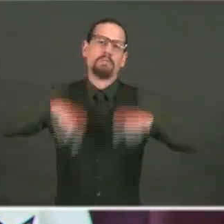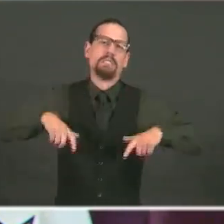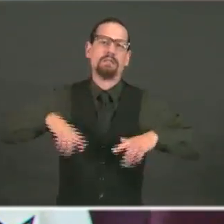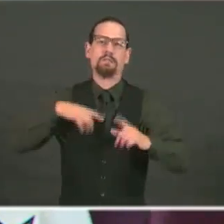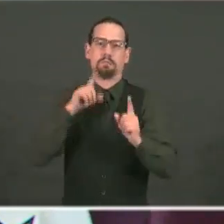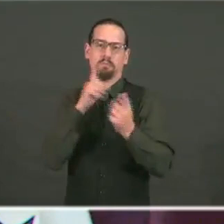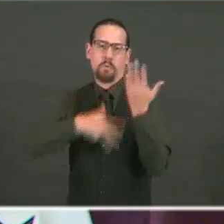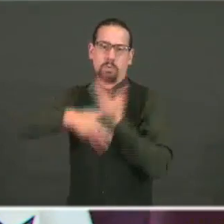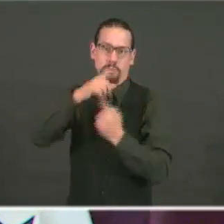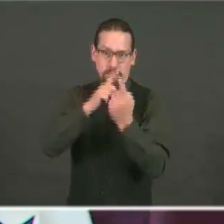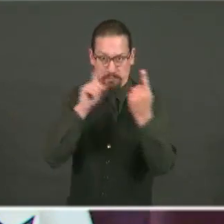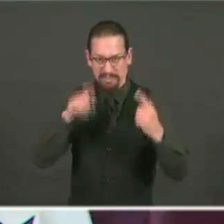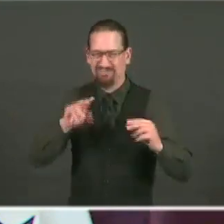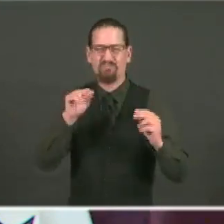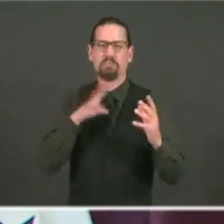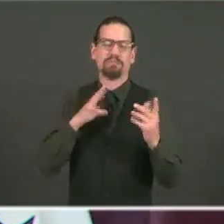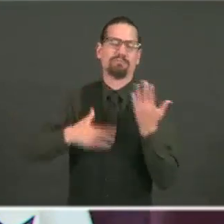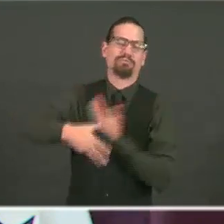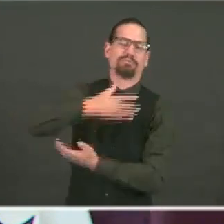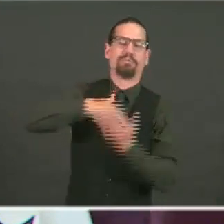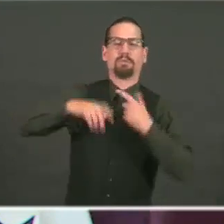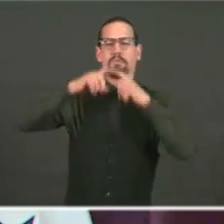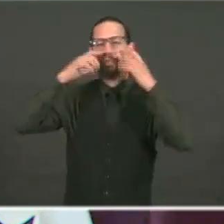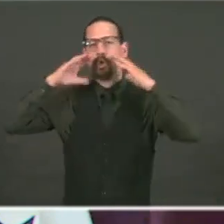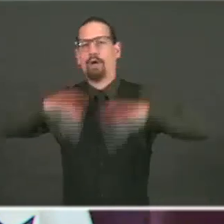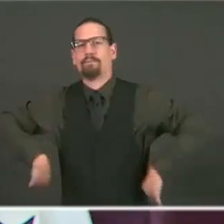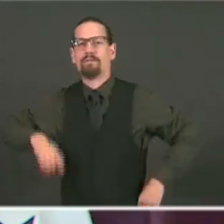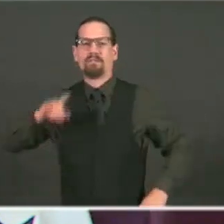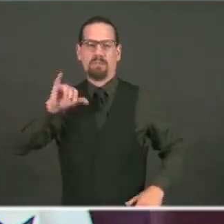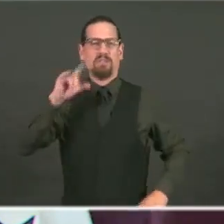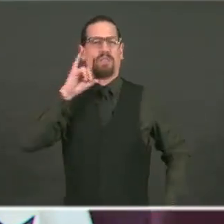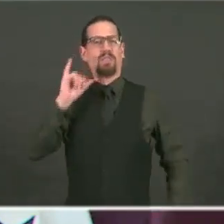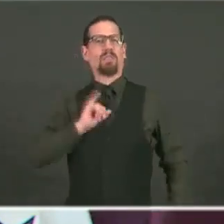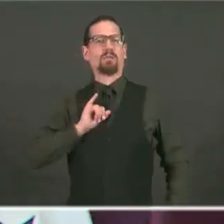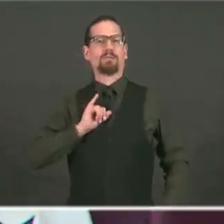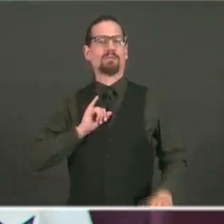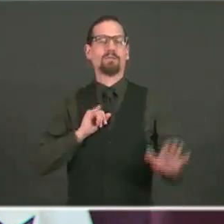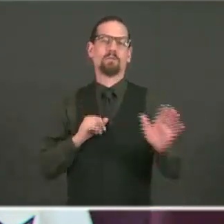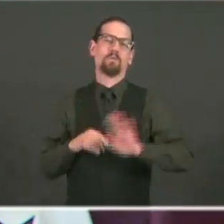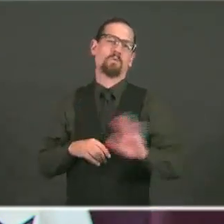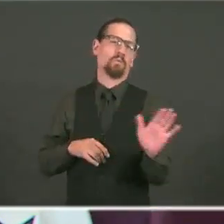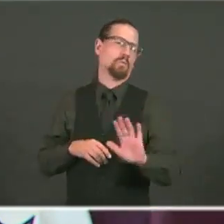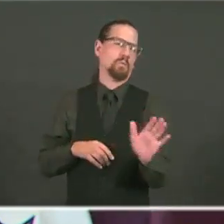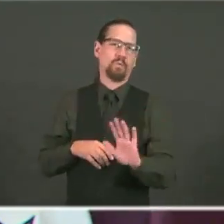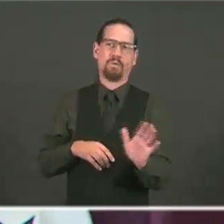HAVE A PARTY AND WISH WE COULD GO BACK TO LIFE AS NORMAL, WE HAVE GOT TO HANG IN THERE